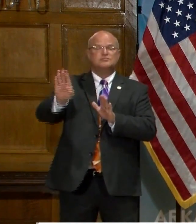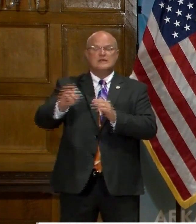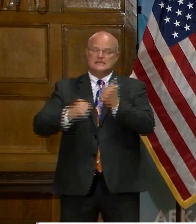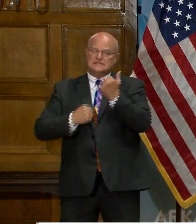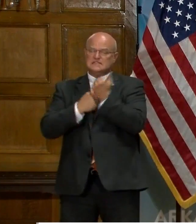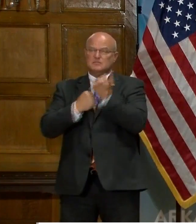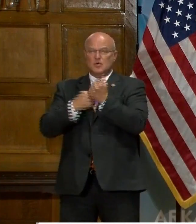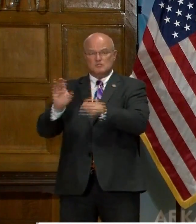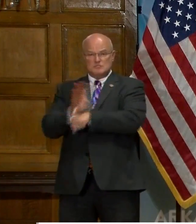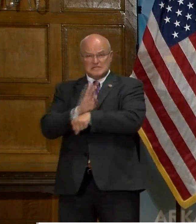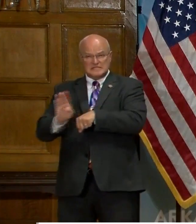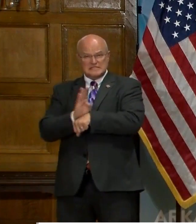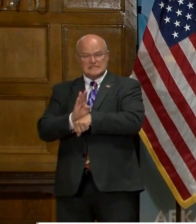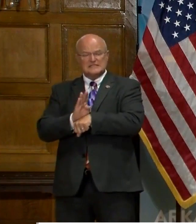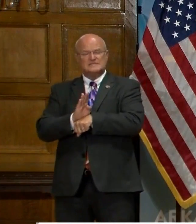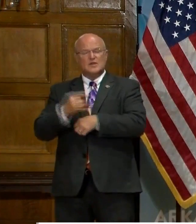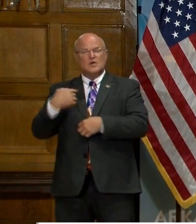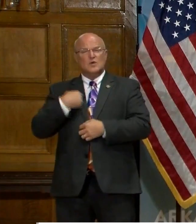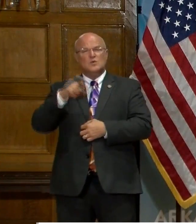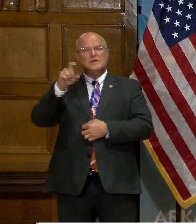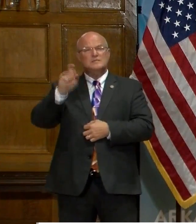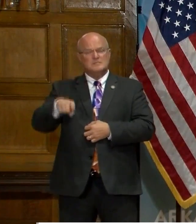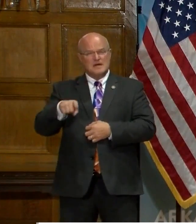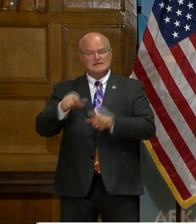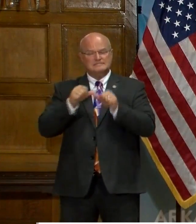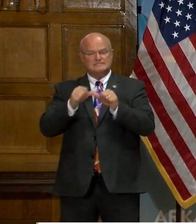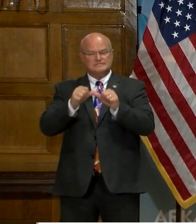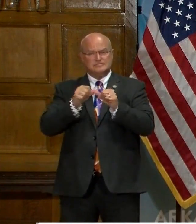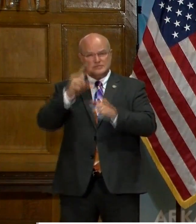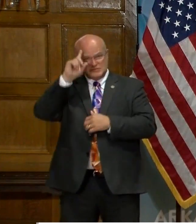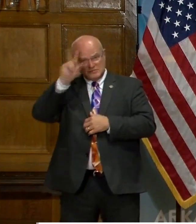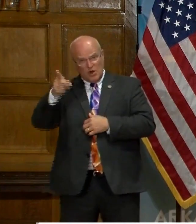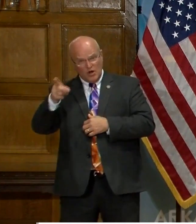THAT IS REALLY WHAT WE ASK EVERYONE IS WHEN WE GET BACK TO BUSINESS, AS WE GROW OUR